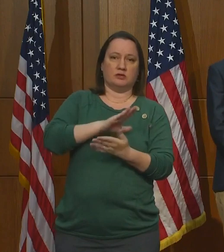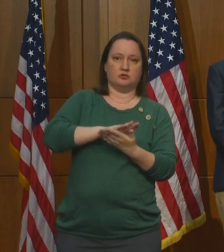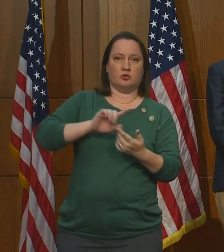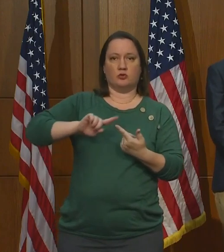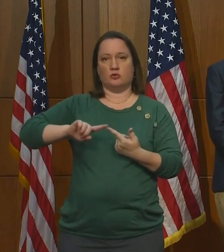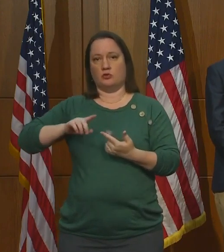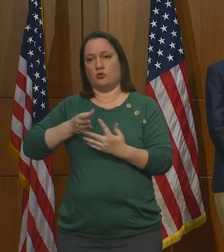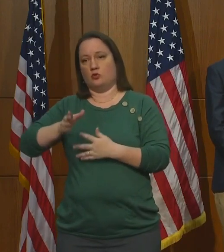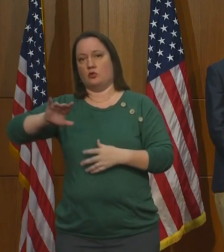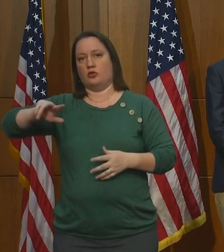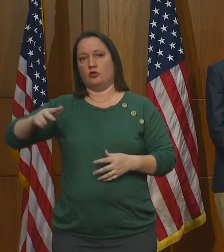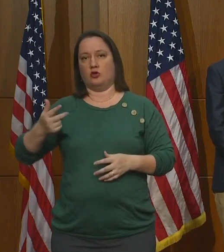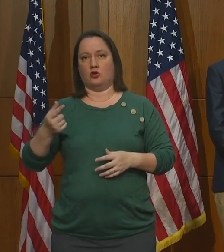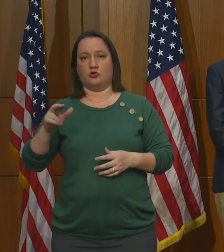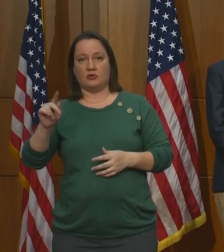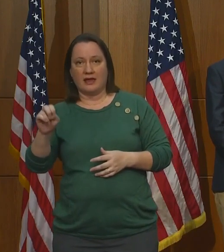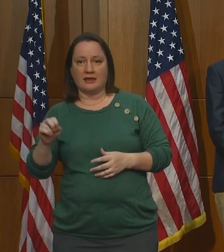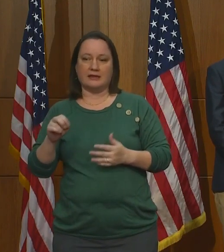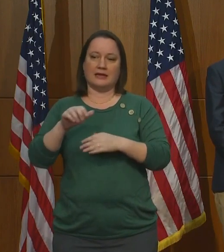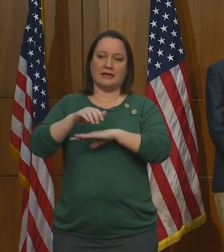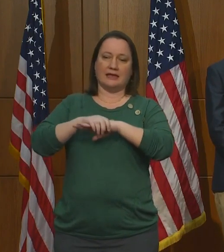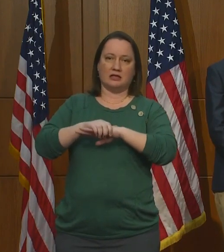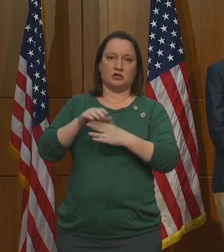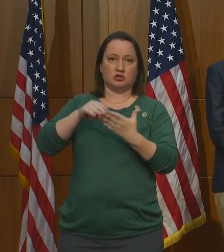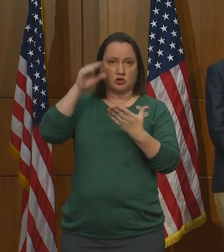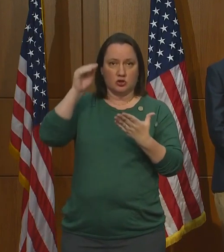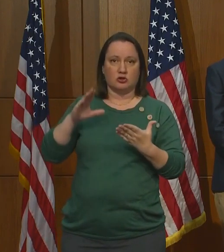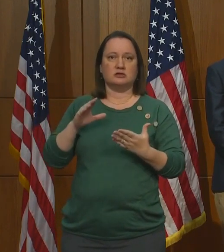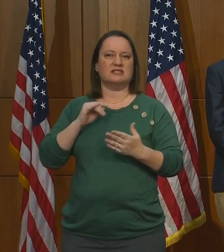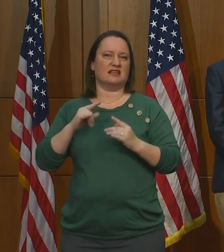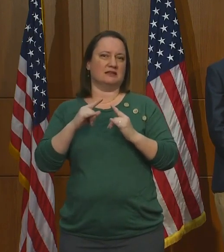THIS IS EXPANDED UPON WITH